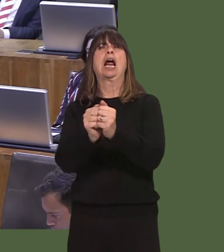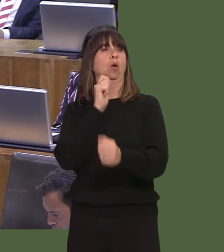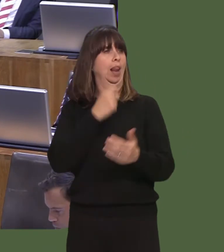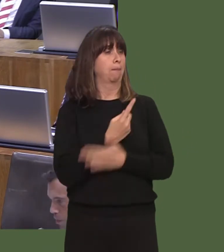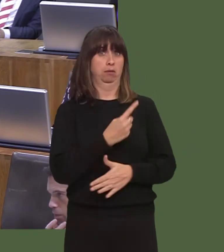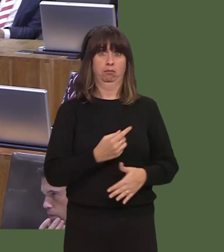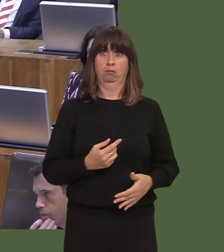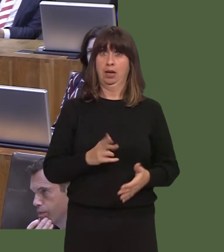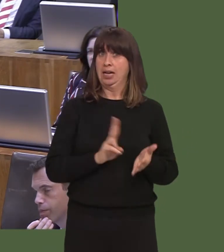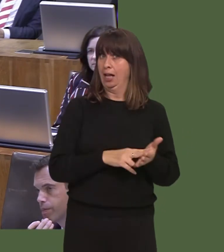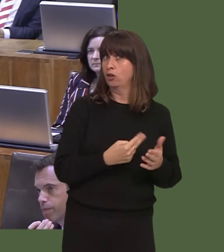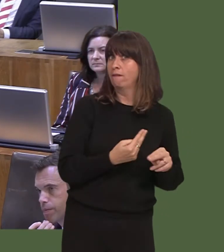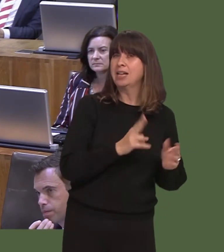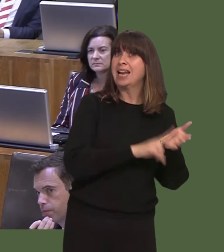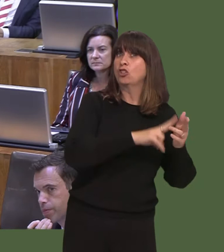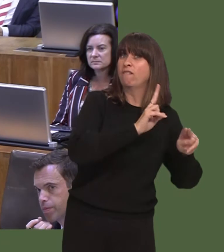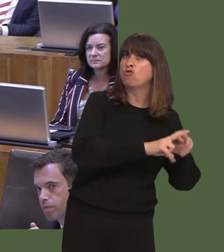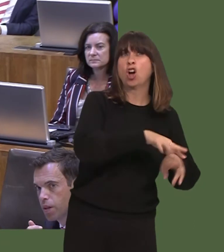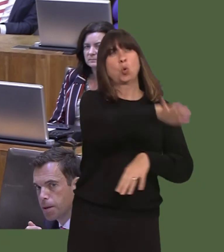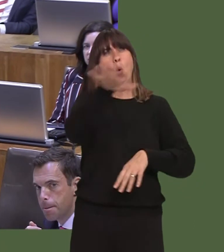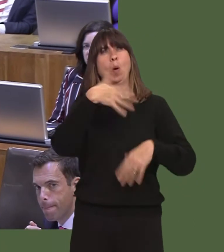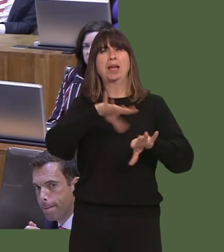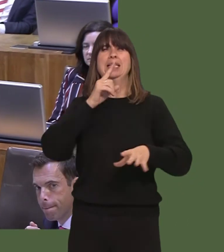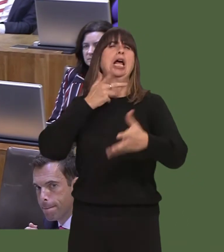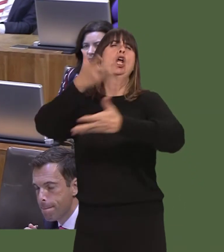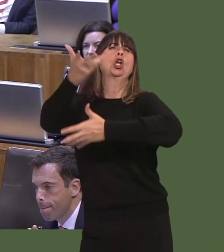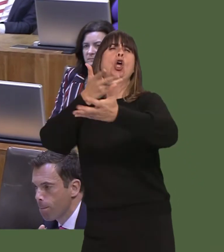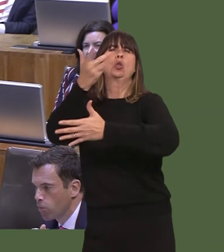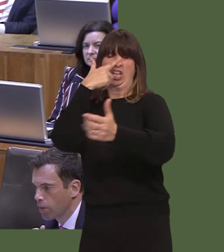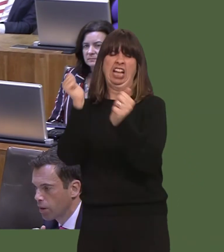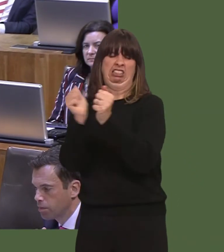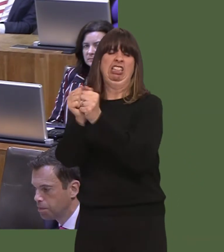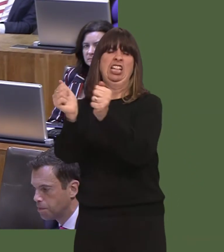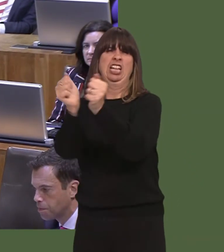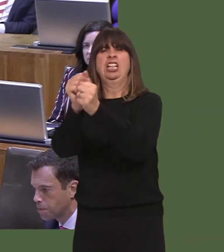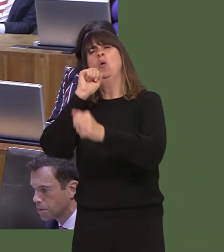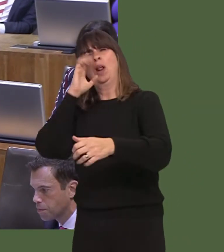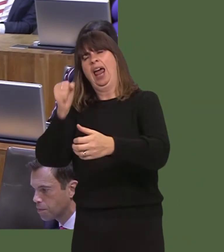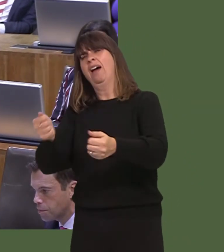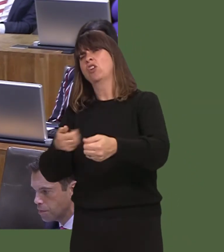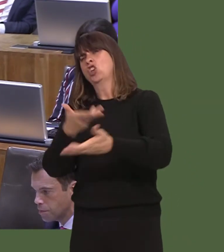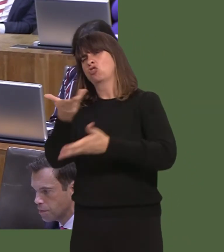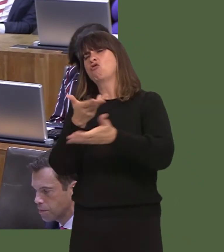Everybody saidóNigel Farage said it, the Brexiteers said itó'Oh, it'll be the easiest negotiation in the world, we'll have a free trade agreement like that, the German car